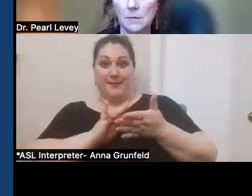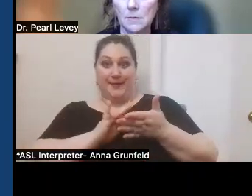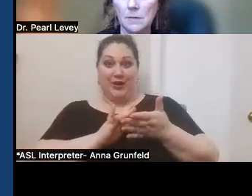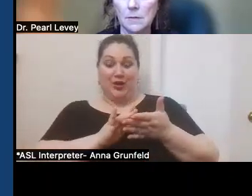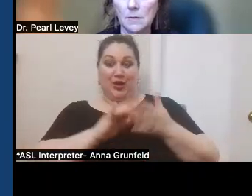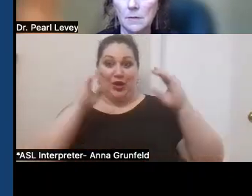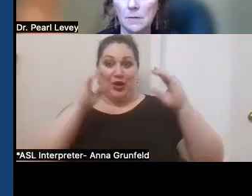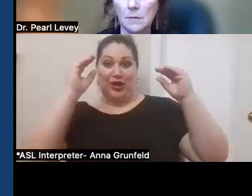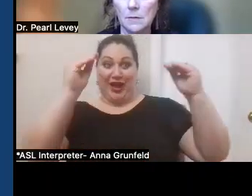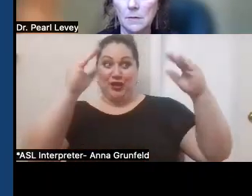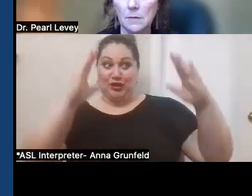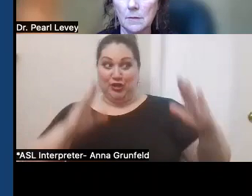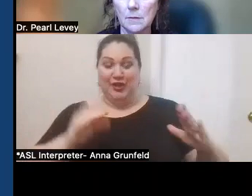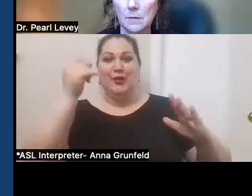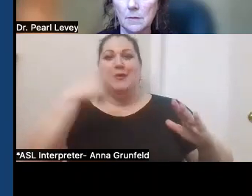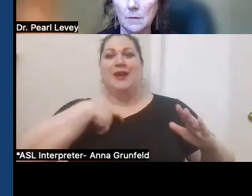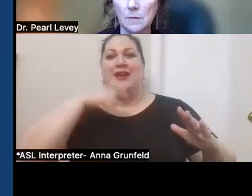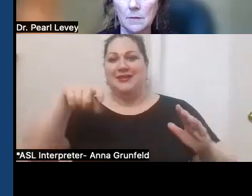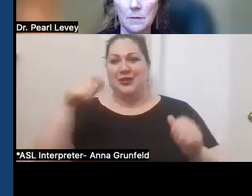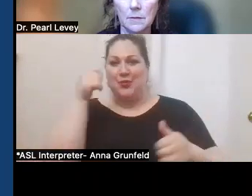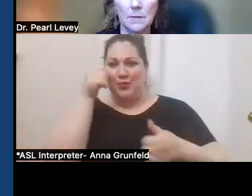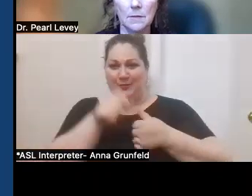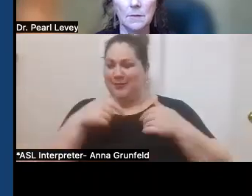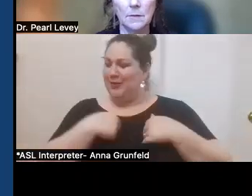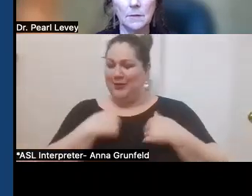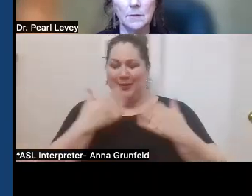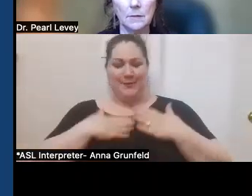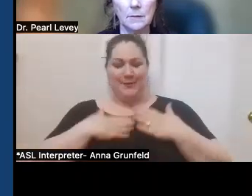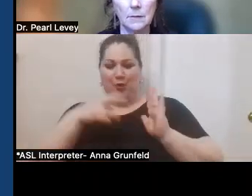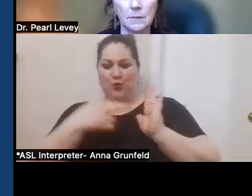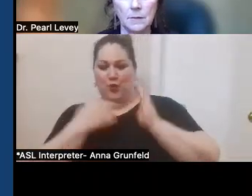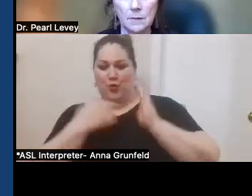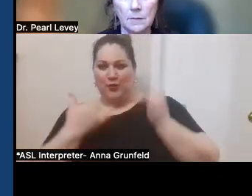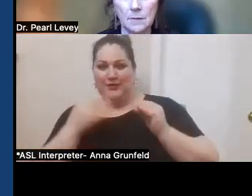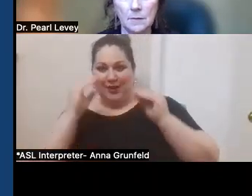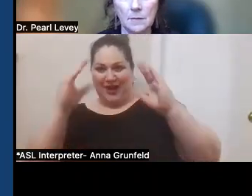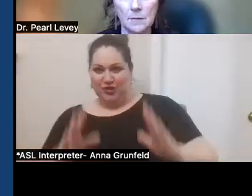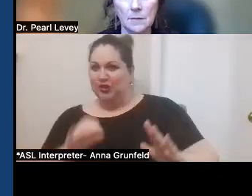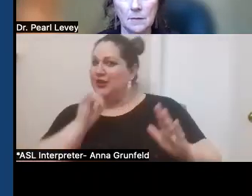but it's very, very important to be able to make that distinction. To be careful not to diagnose students,